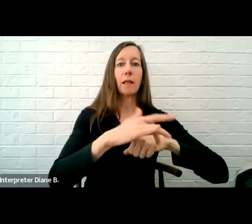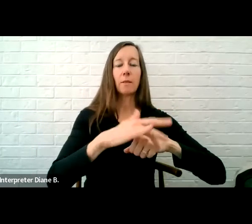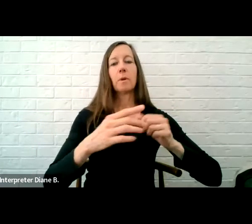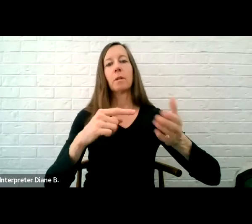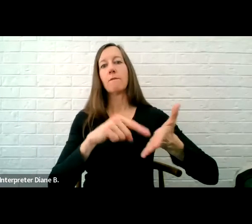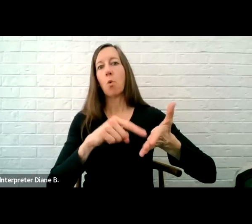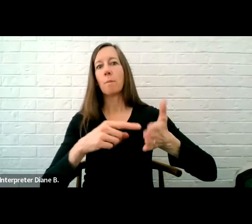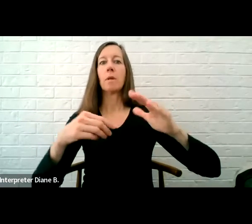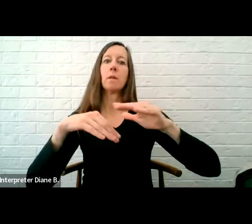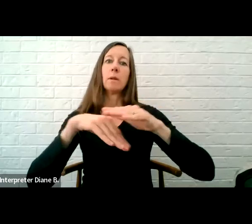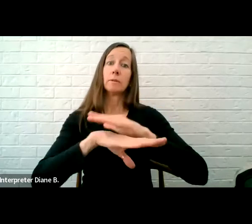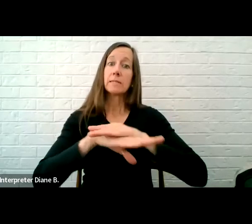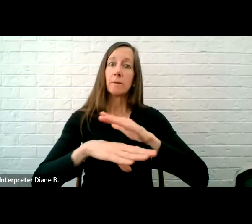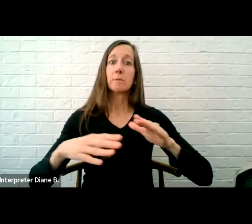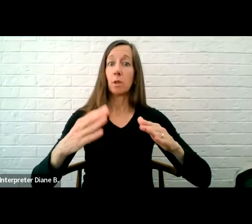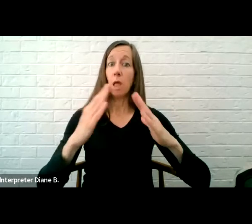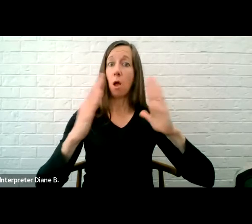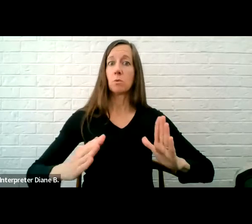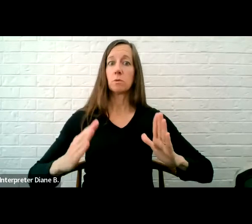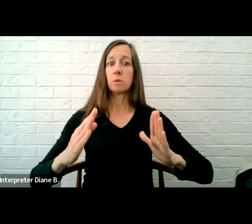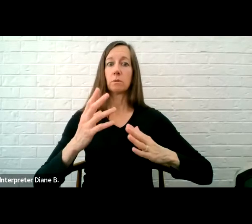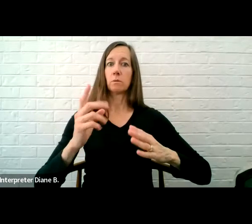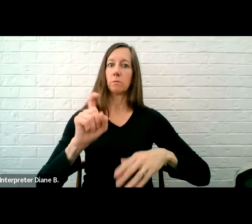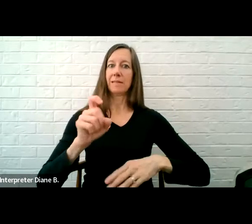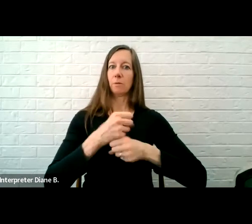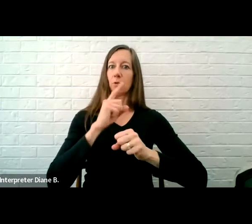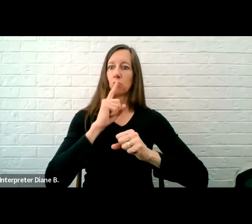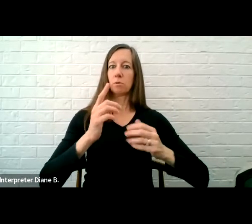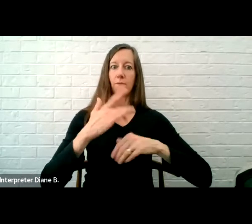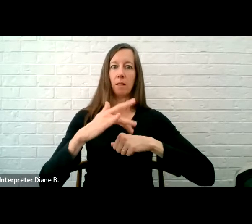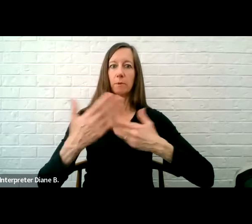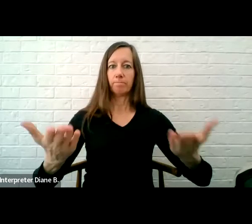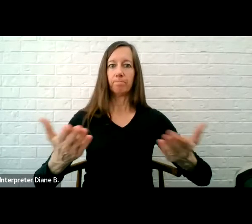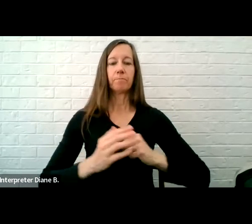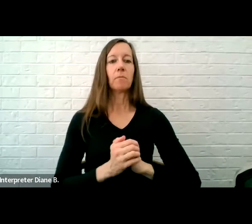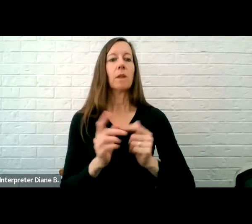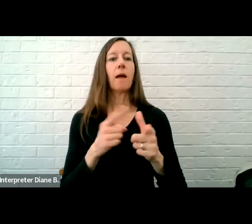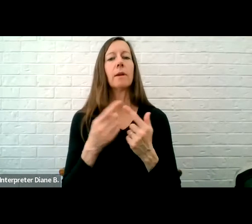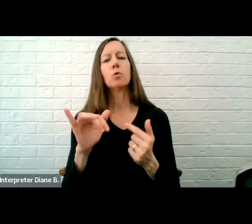And we really need to make sure that individuals, while they may choose to